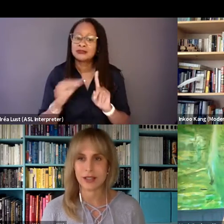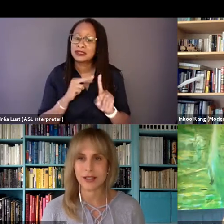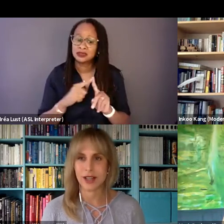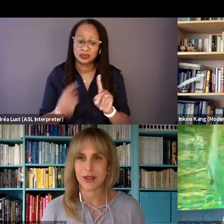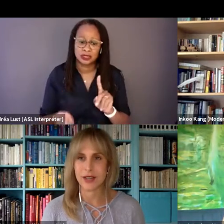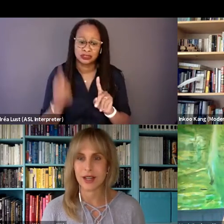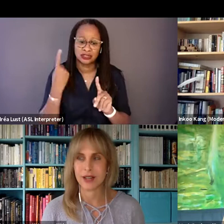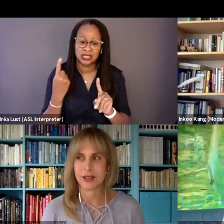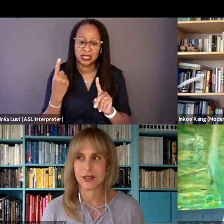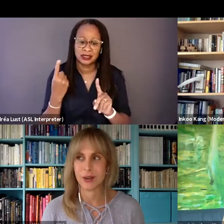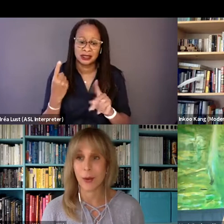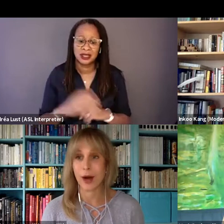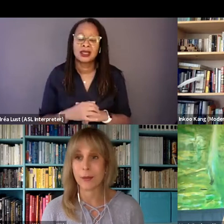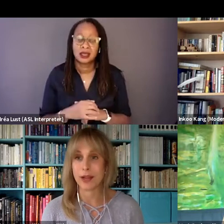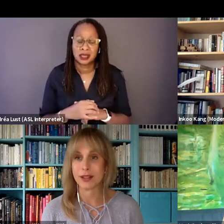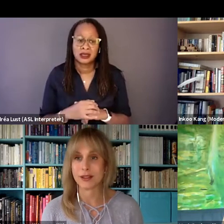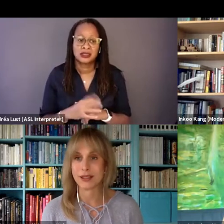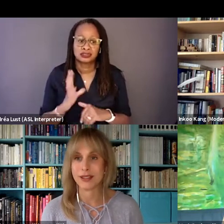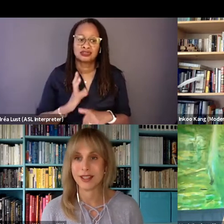and to understand what we're up against.